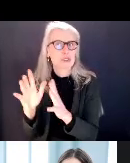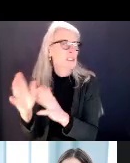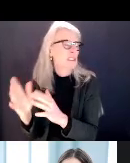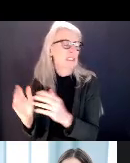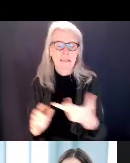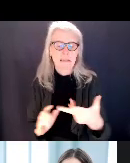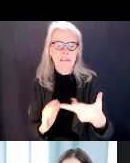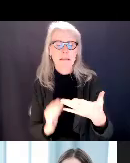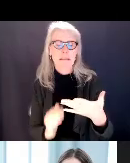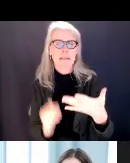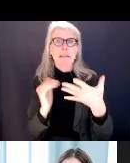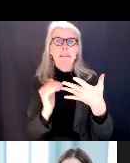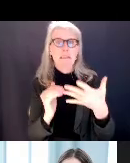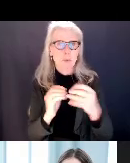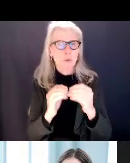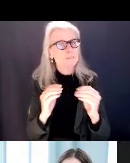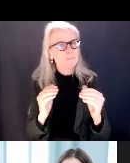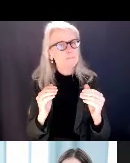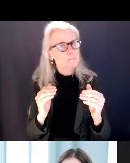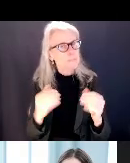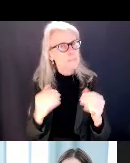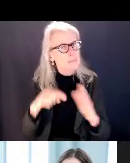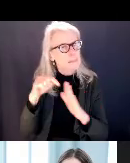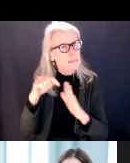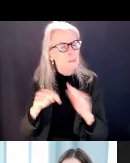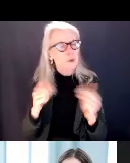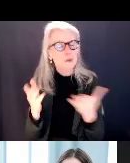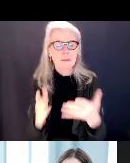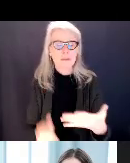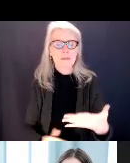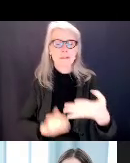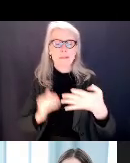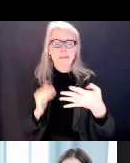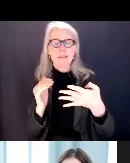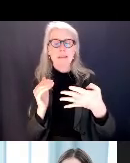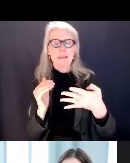service. And tier three is typically children with, children with fairly significant needs who